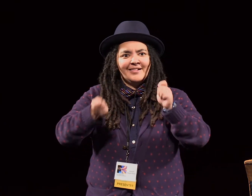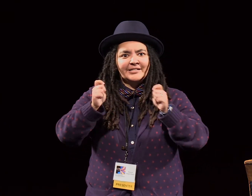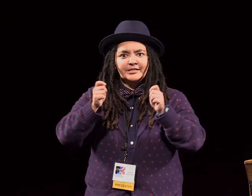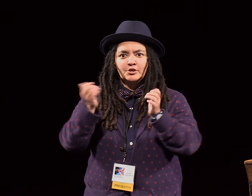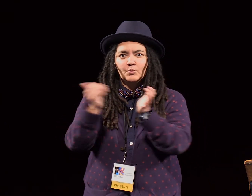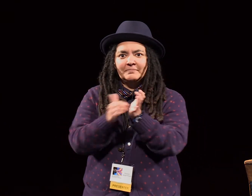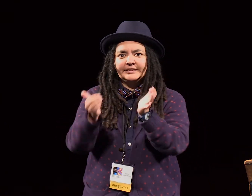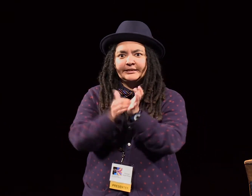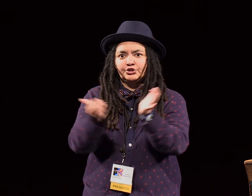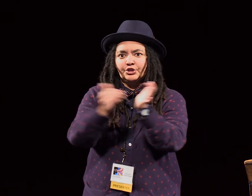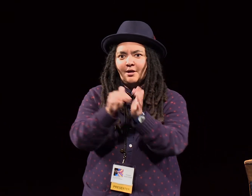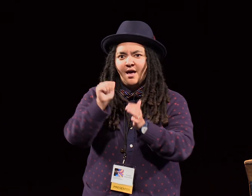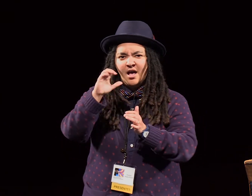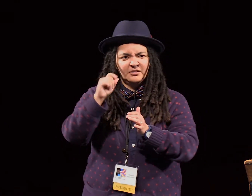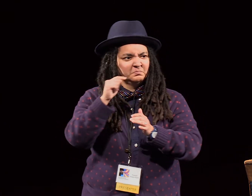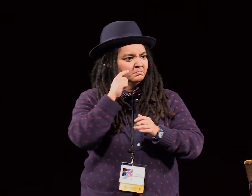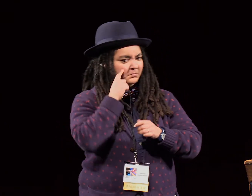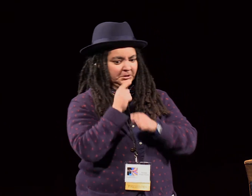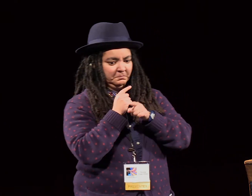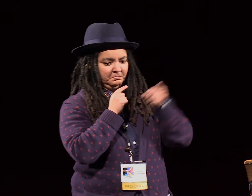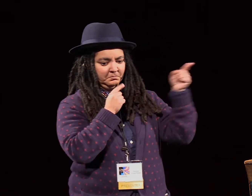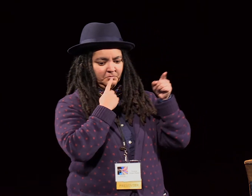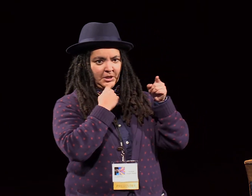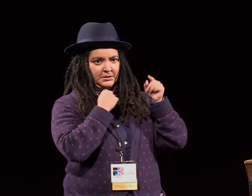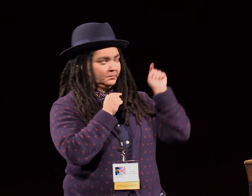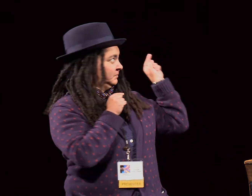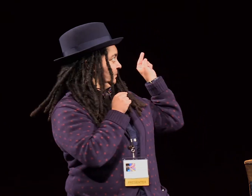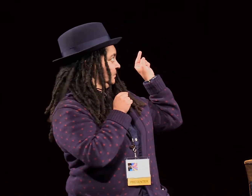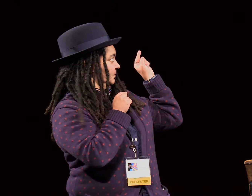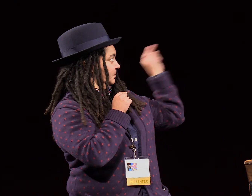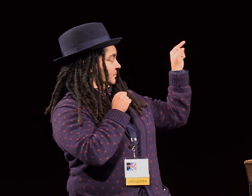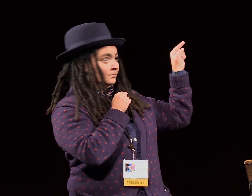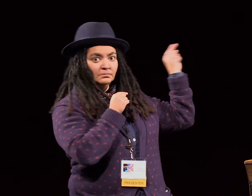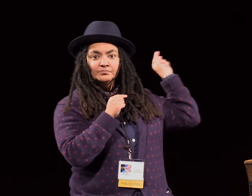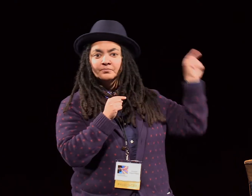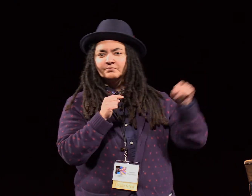Well, this becomes stylized repetition. That's what Judith Butler said in her research.